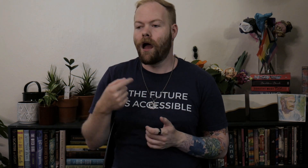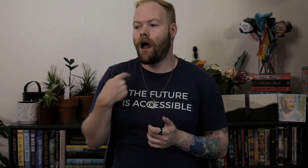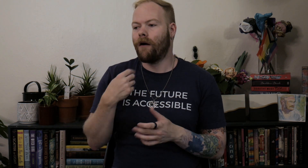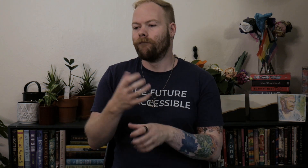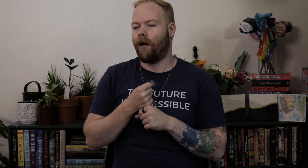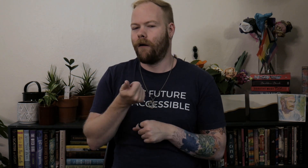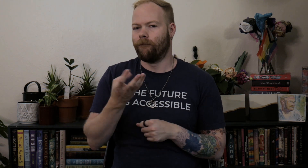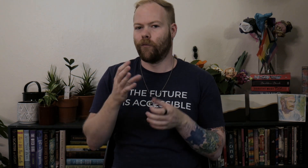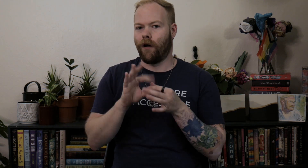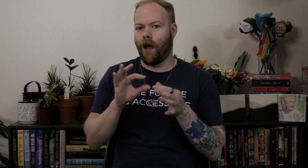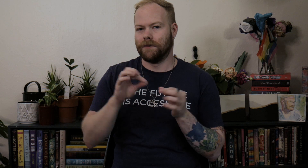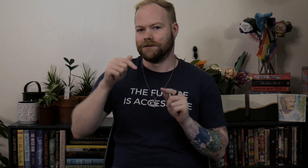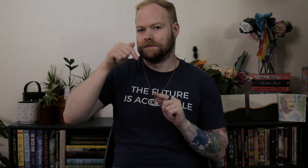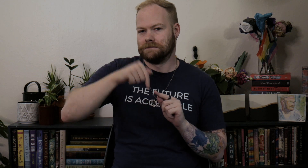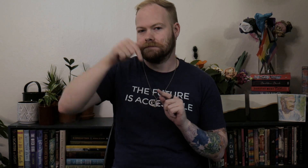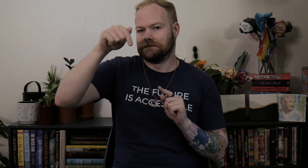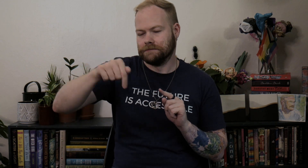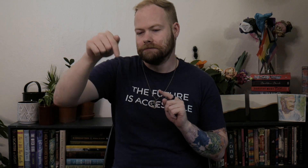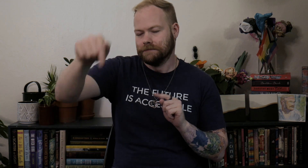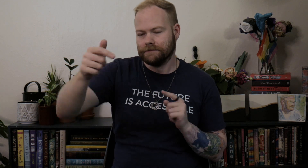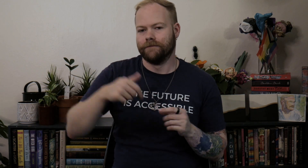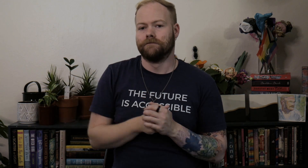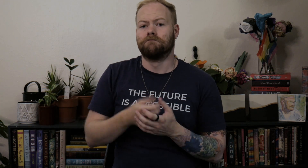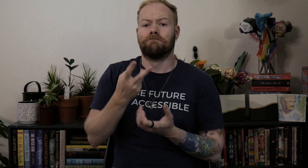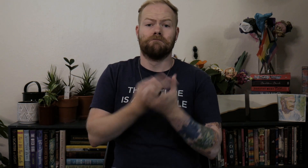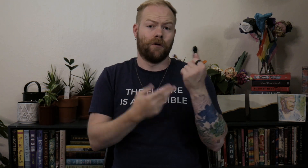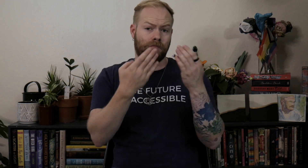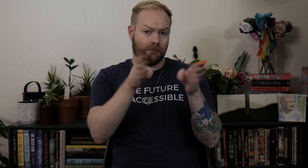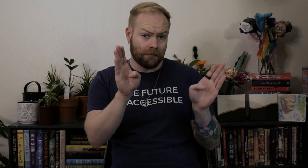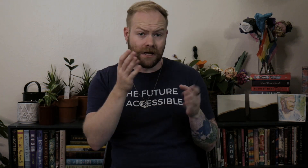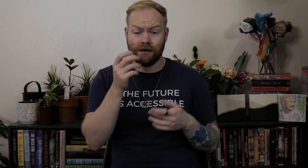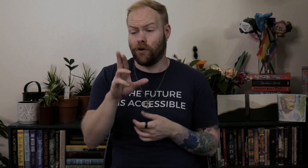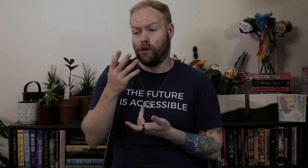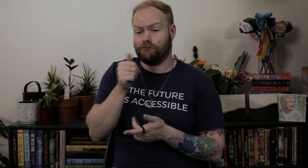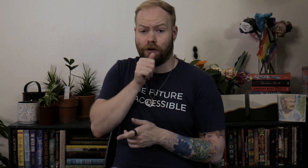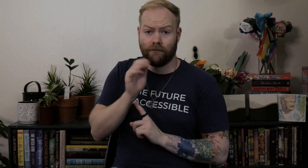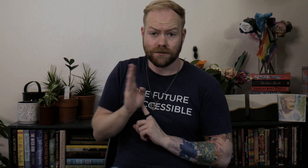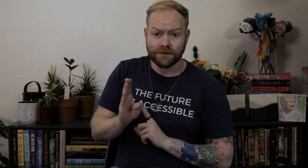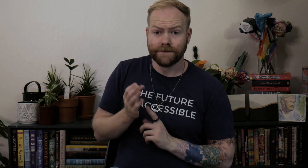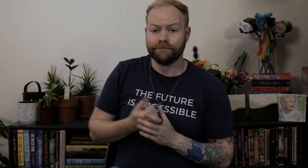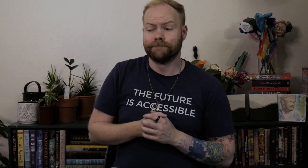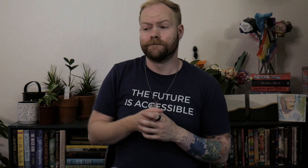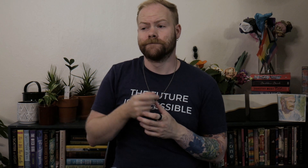I’ve gotten a couple comments here and there, either public or in private messages,